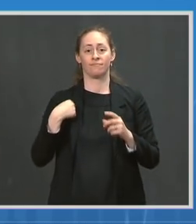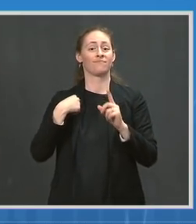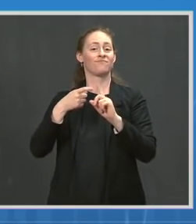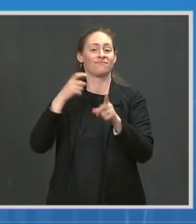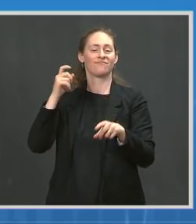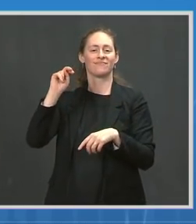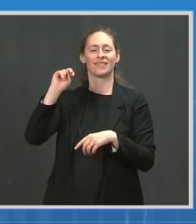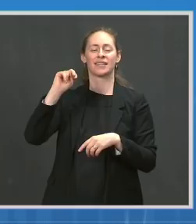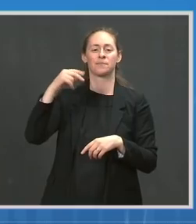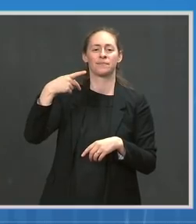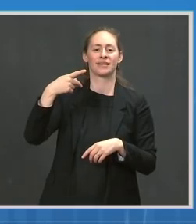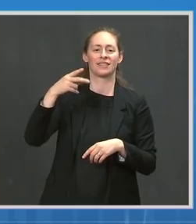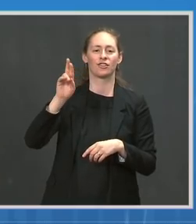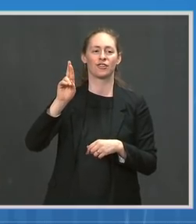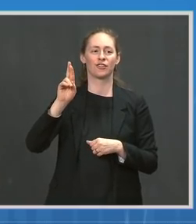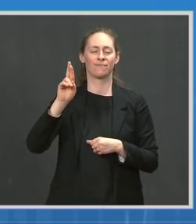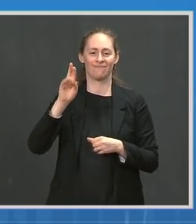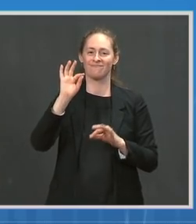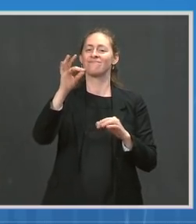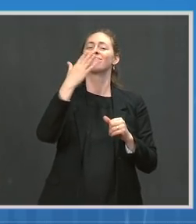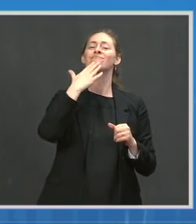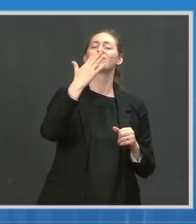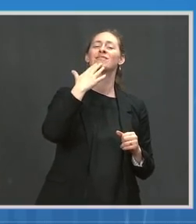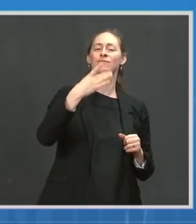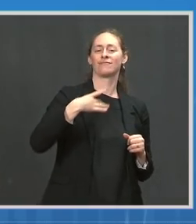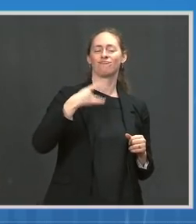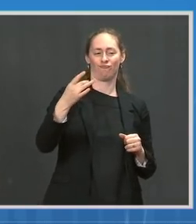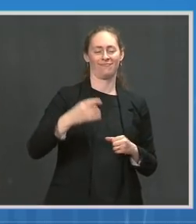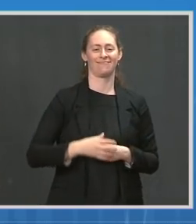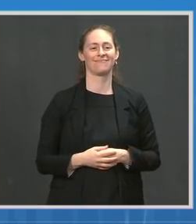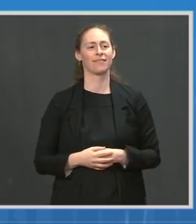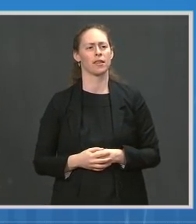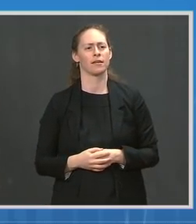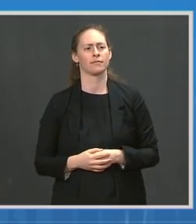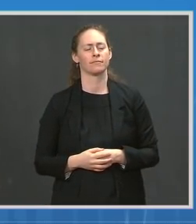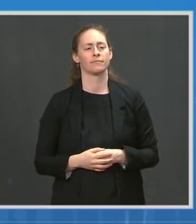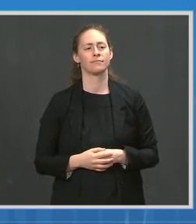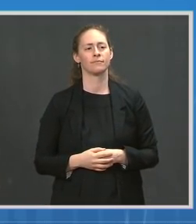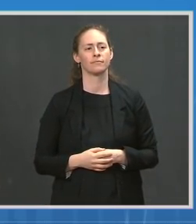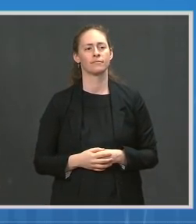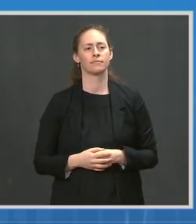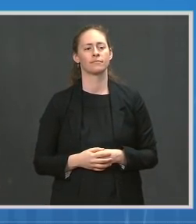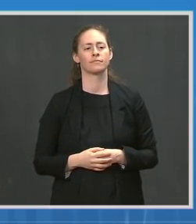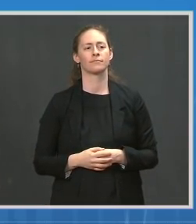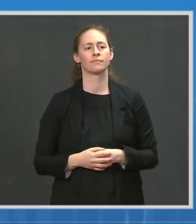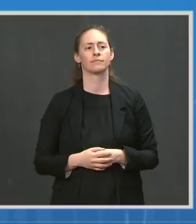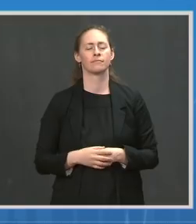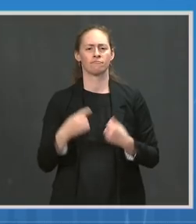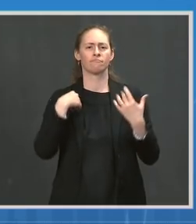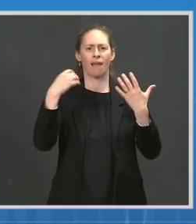The Press: Thank you so much. I have just a couple, but I hopefully won't take too long. One question I have is whether you're seeing any,